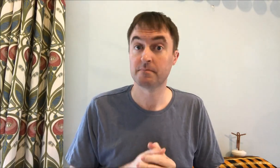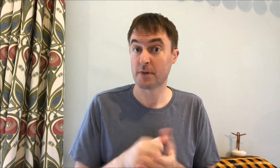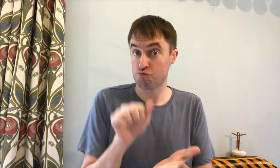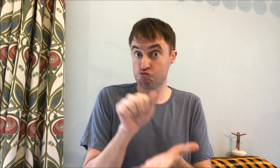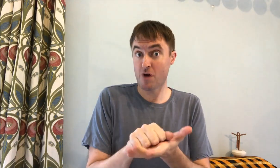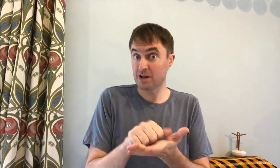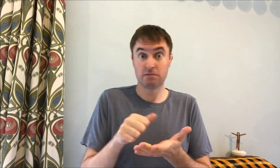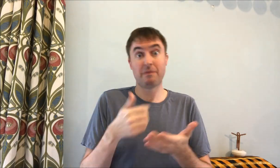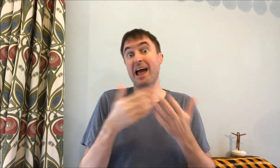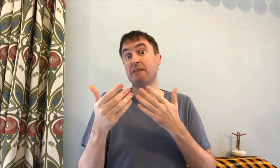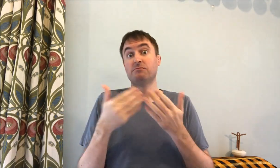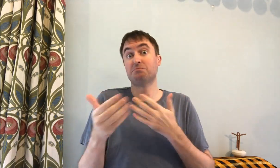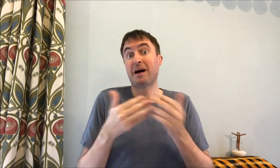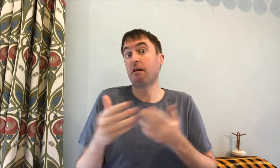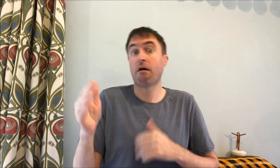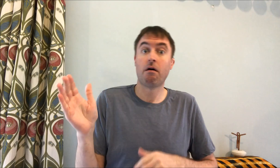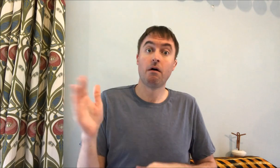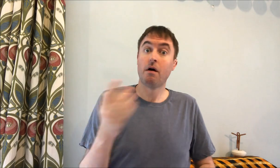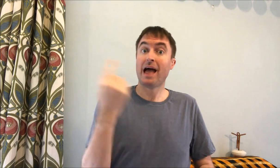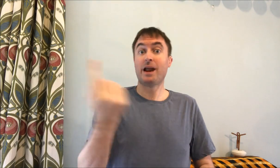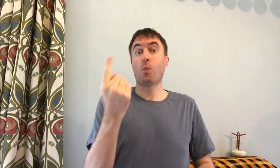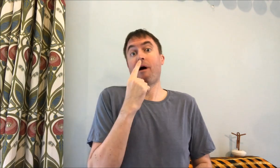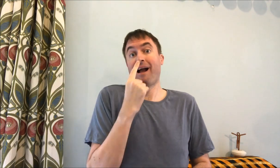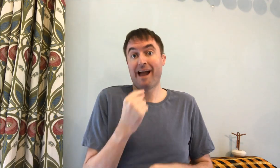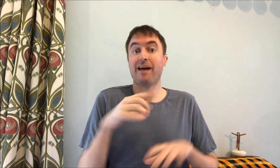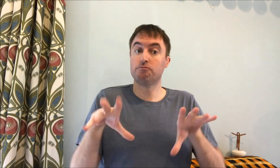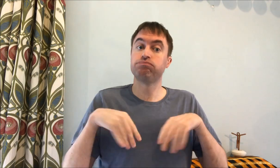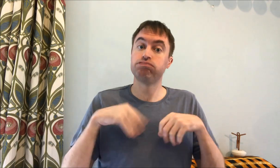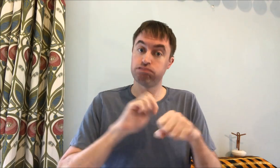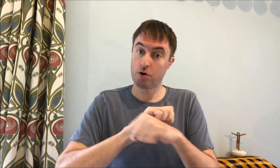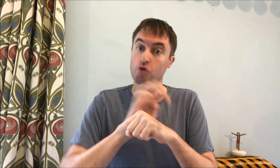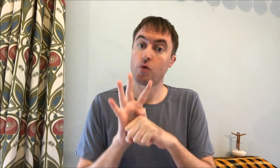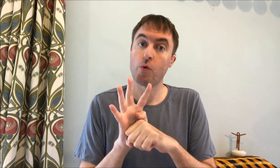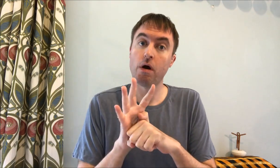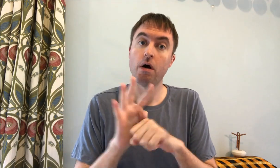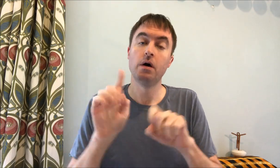That's right, anyone can get the coronavirus,